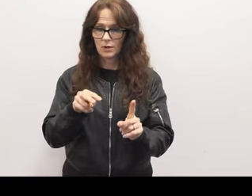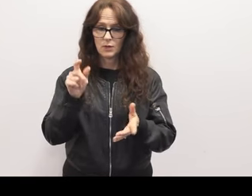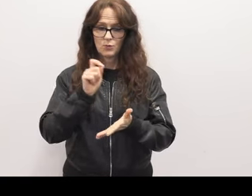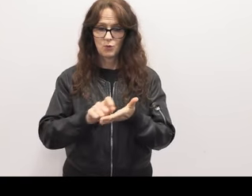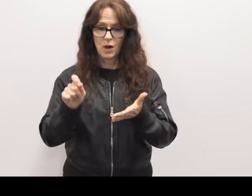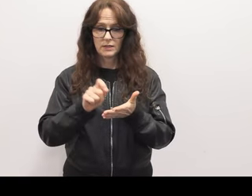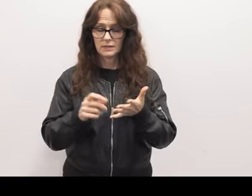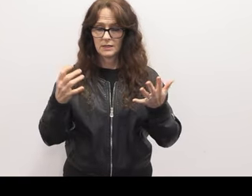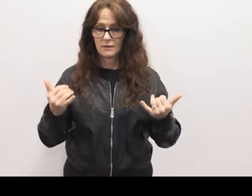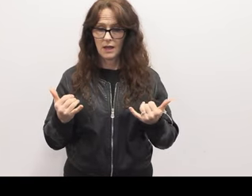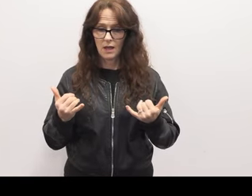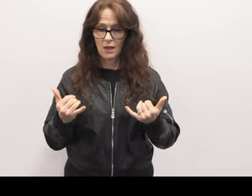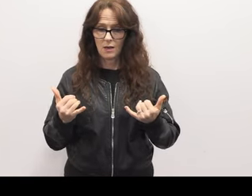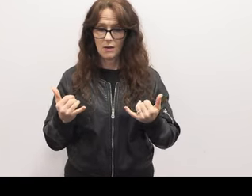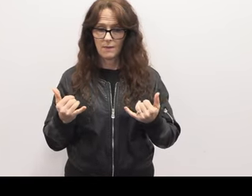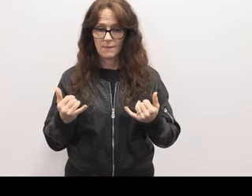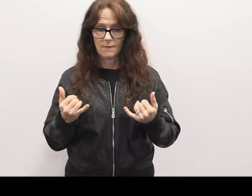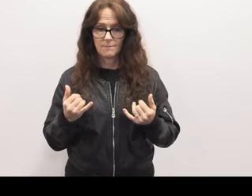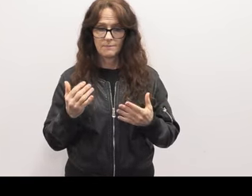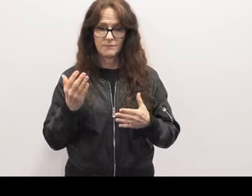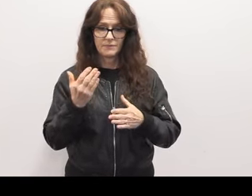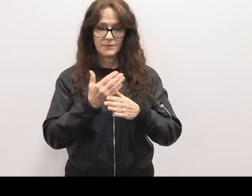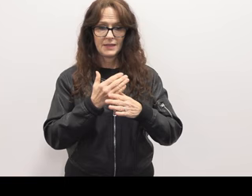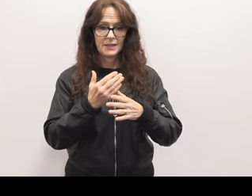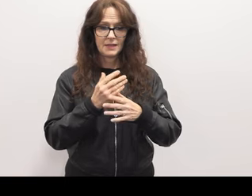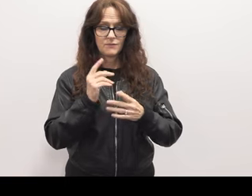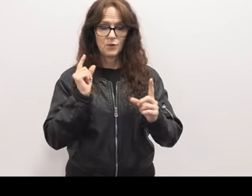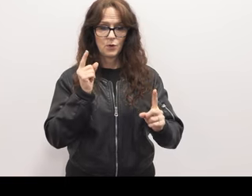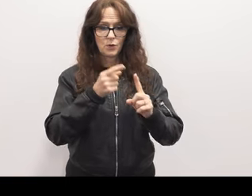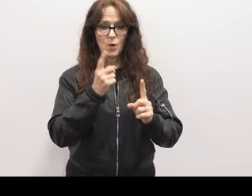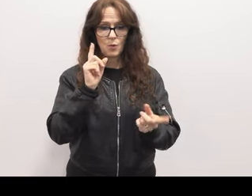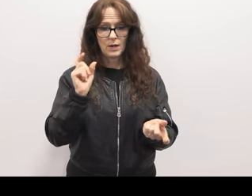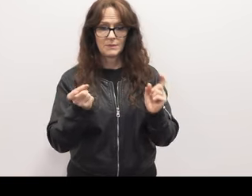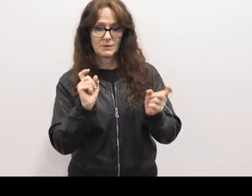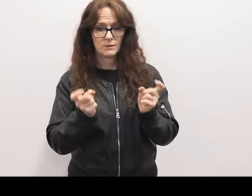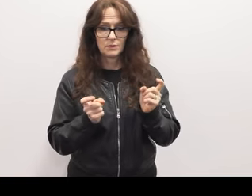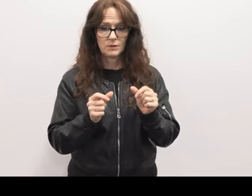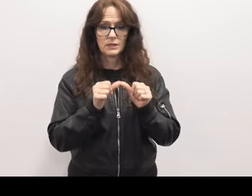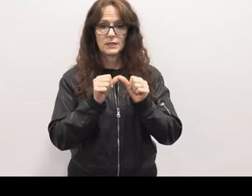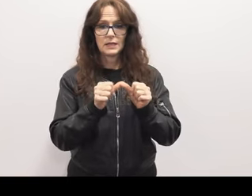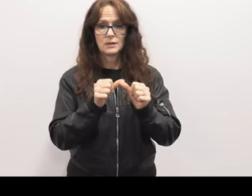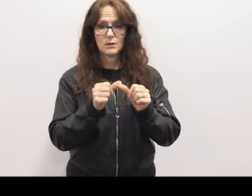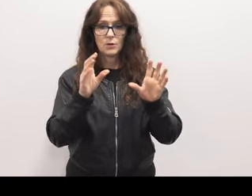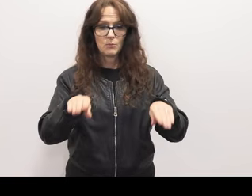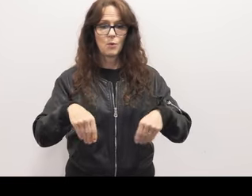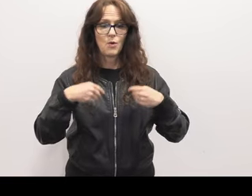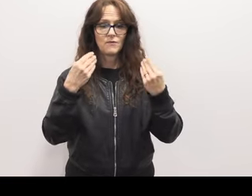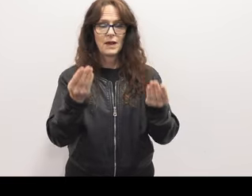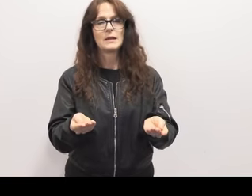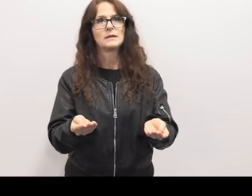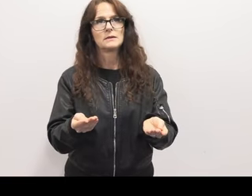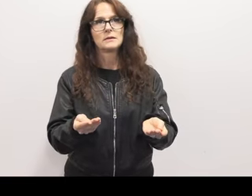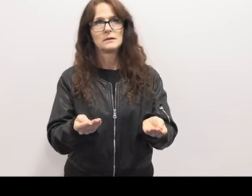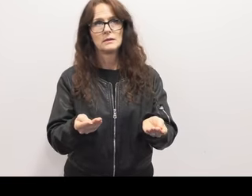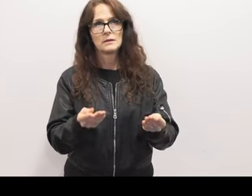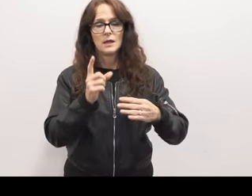The interim goal for goal one would have to be refined to be continually providing well quarterly updates